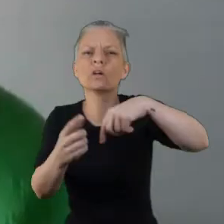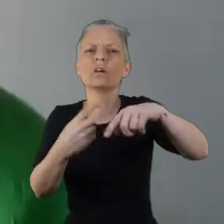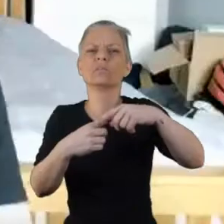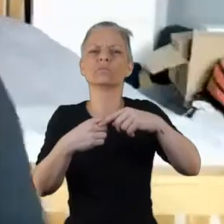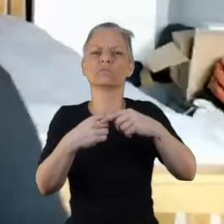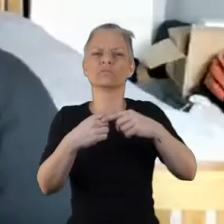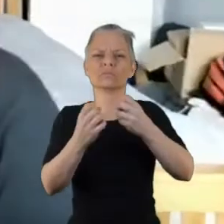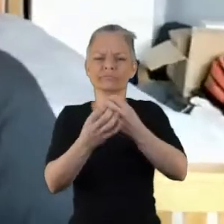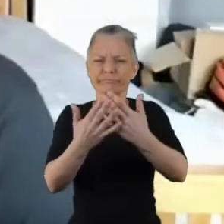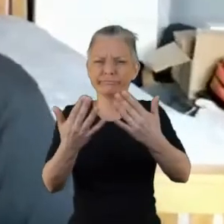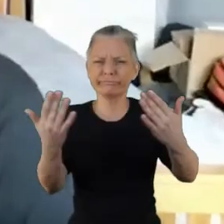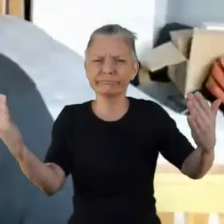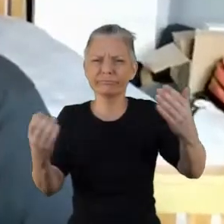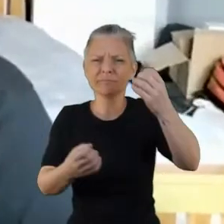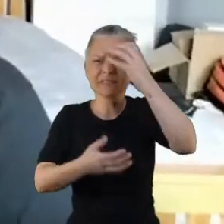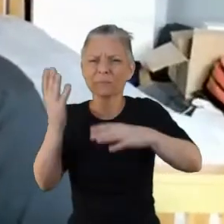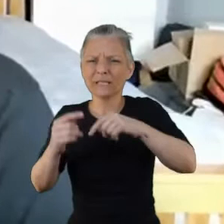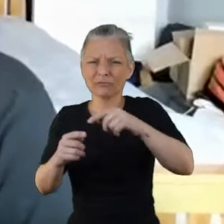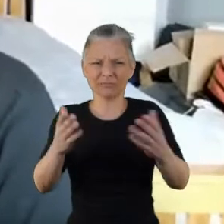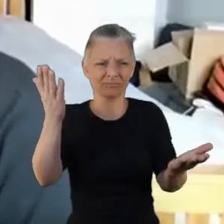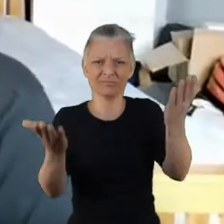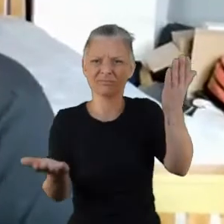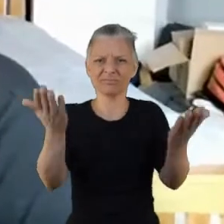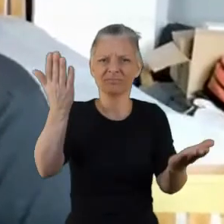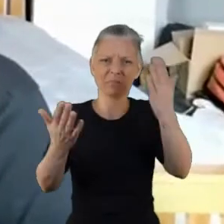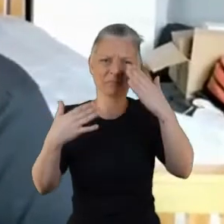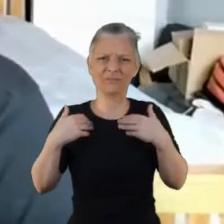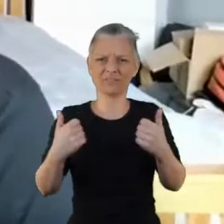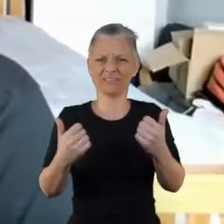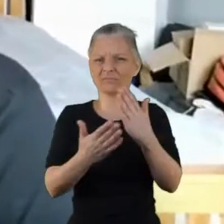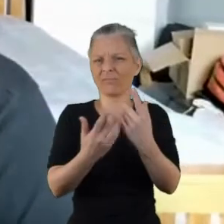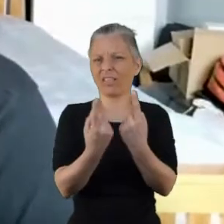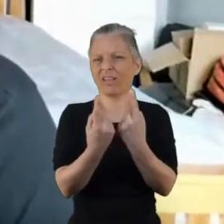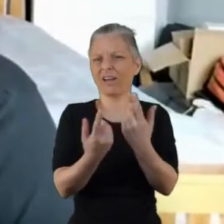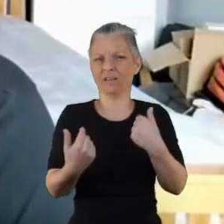I think I wanted to make it better than the experience a lot better, not just for patients